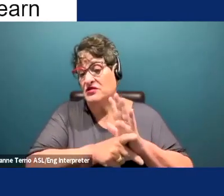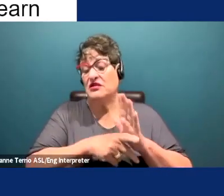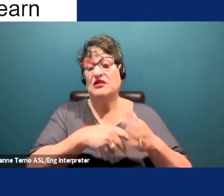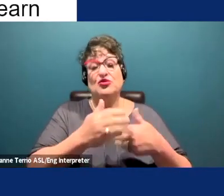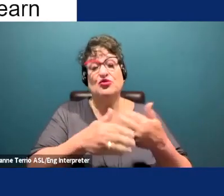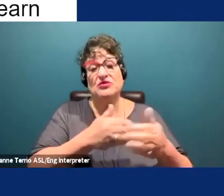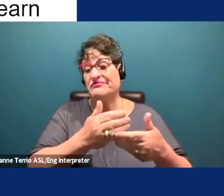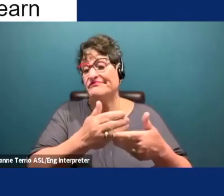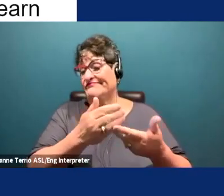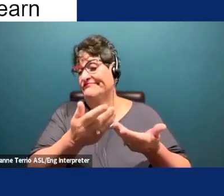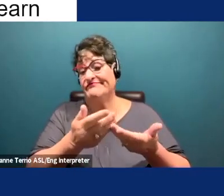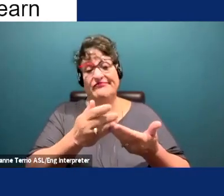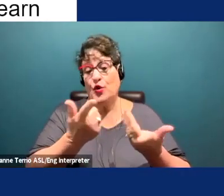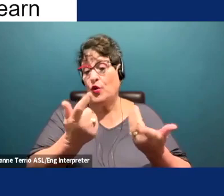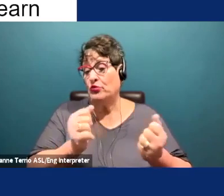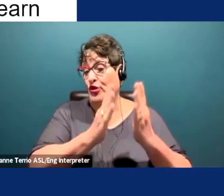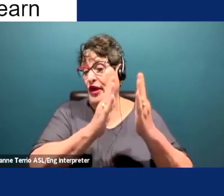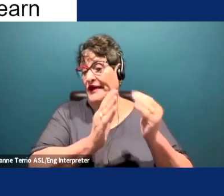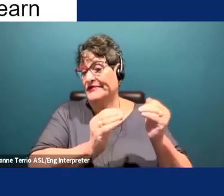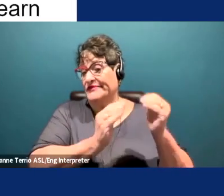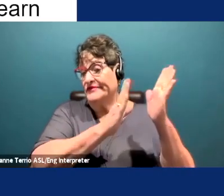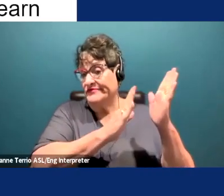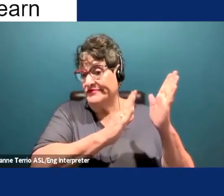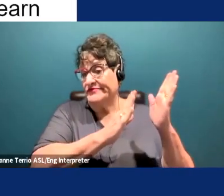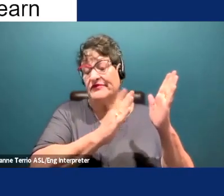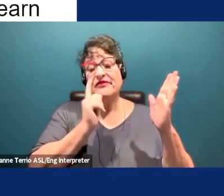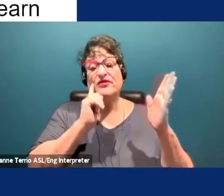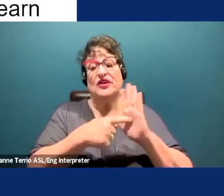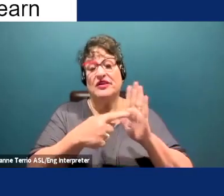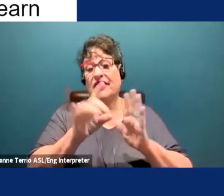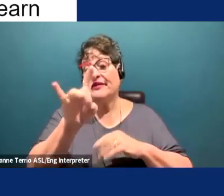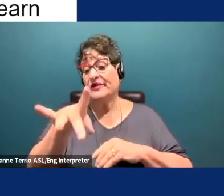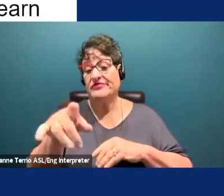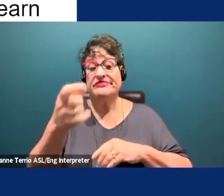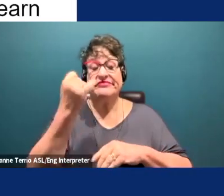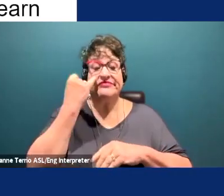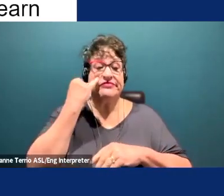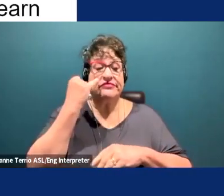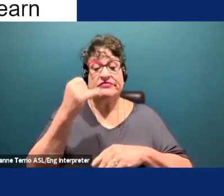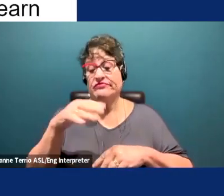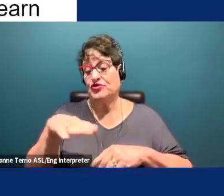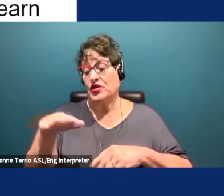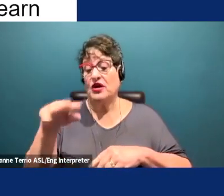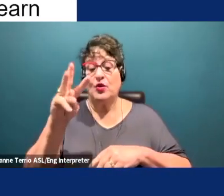For example, if the child welfare agency makes a referral for a mom with